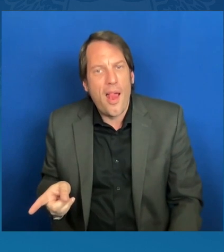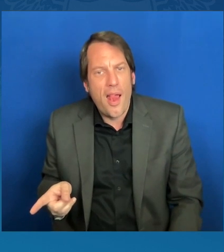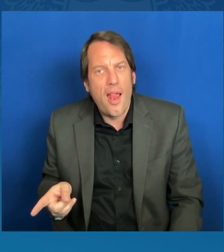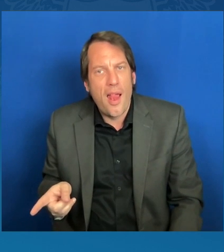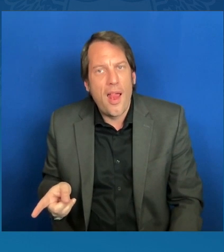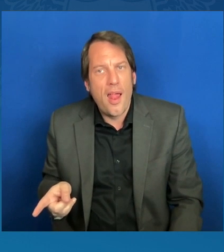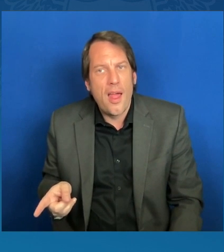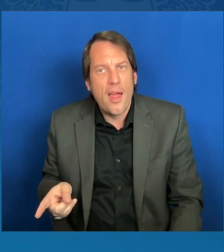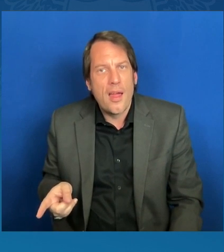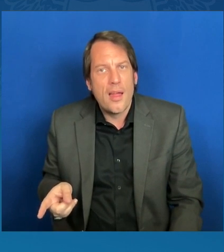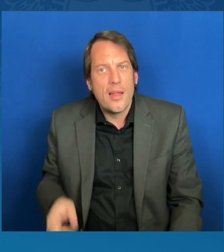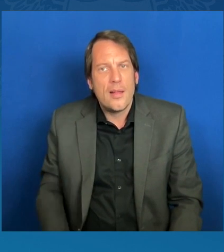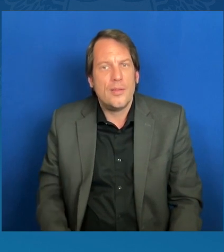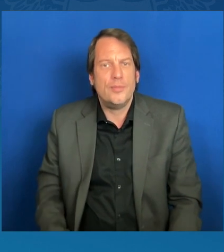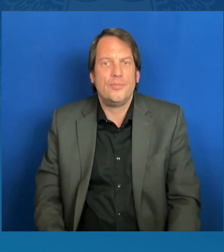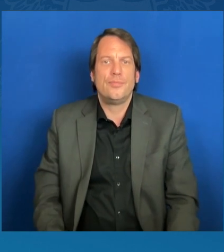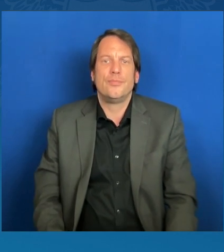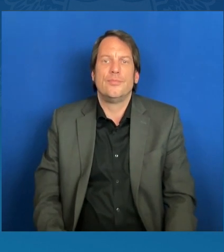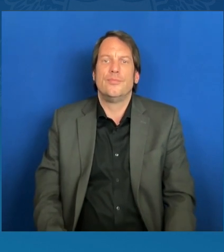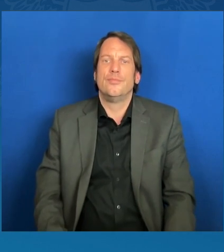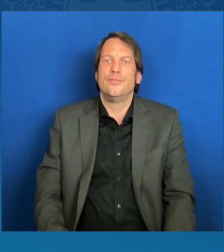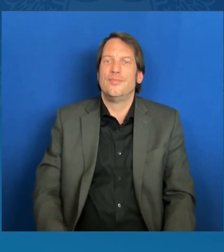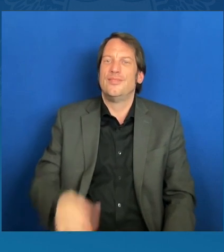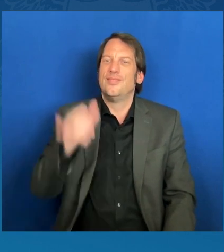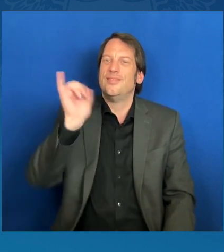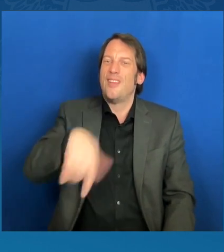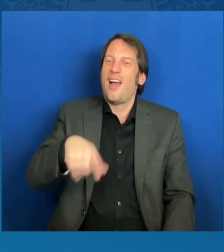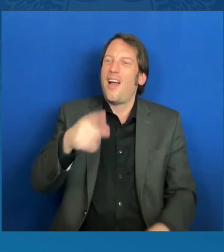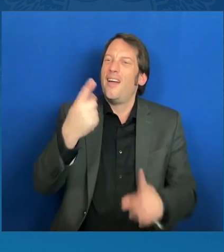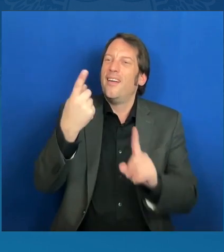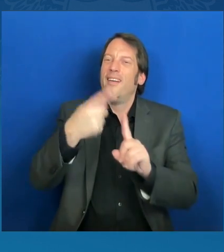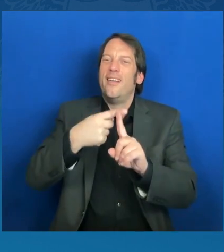because it is understanding that we must see people